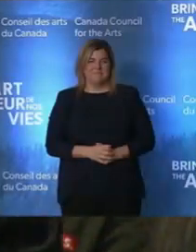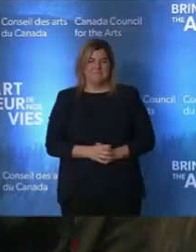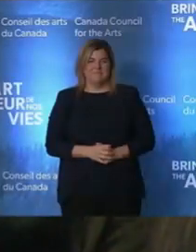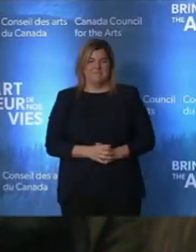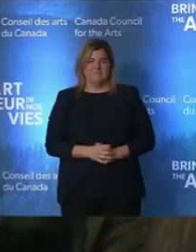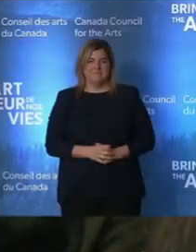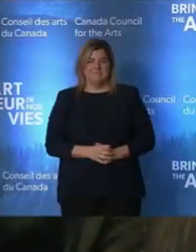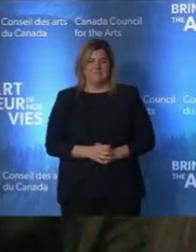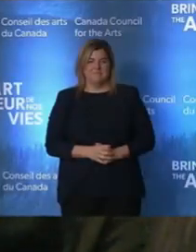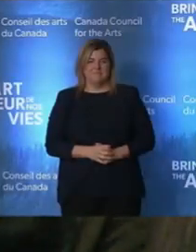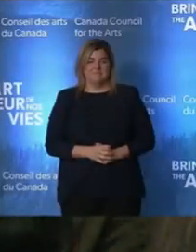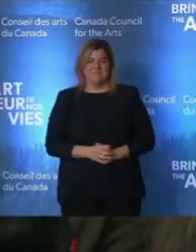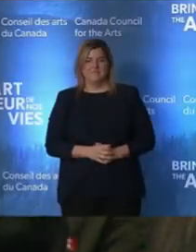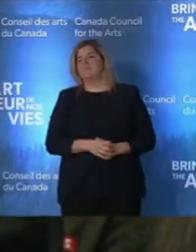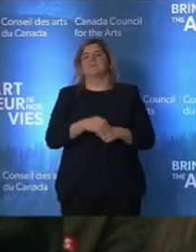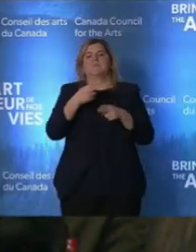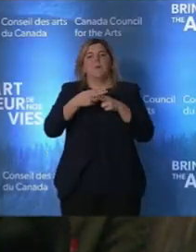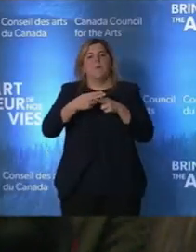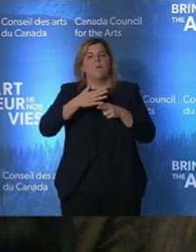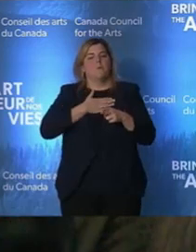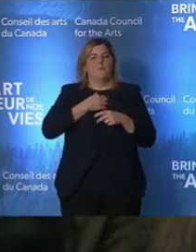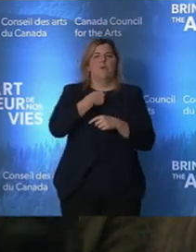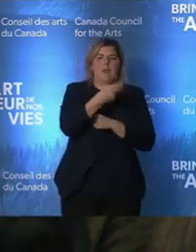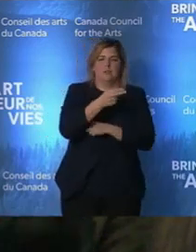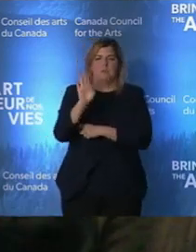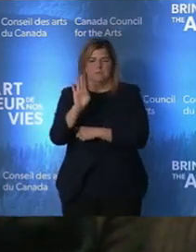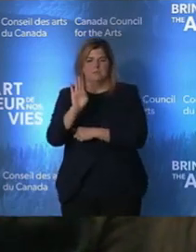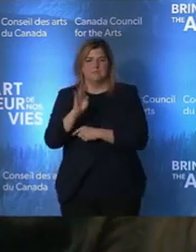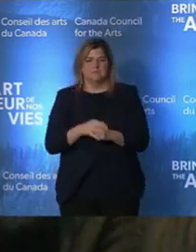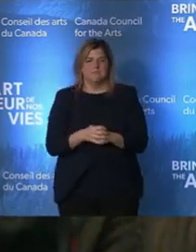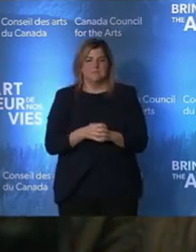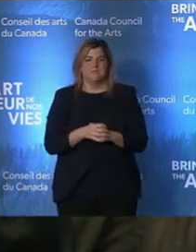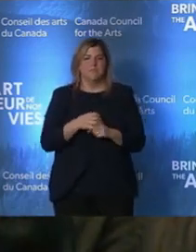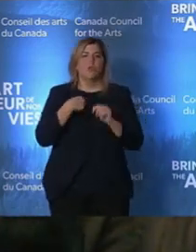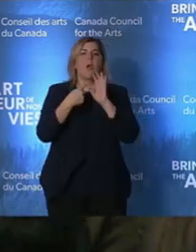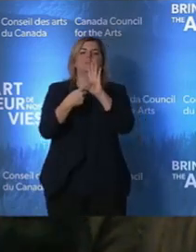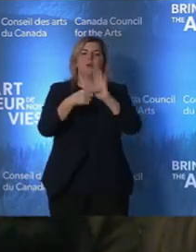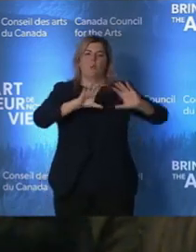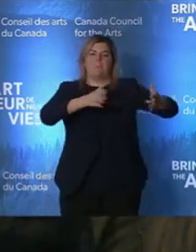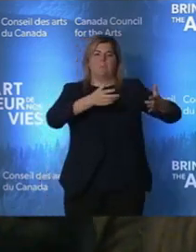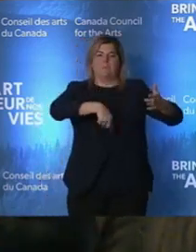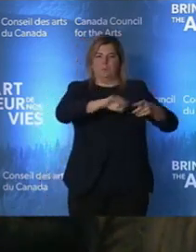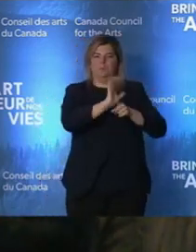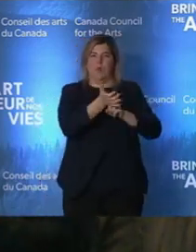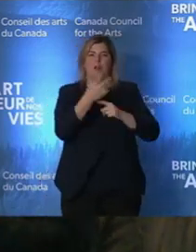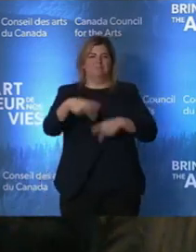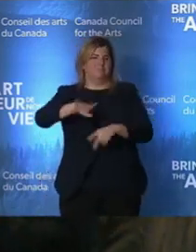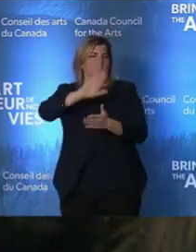And I represent le Groupe Culturel Montréal I have one question and one comment.